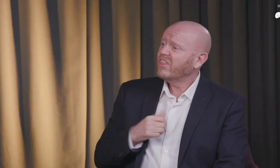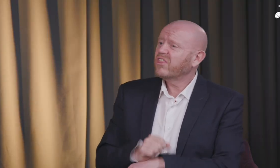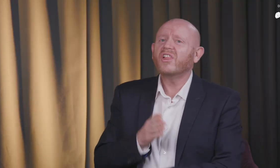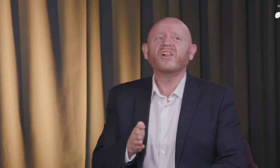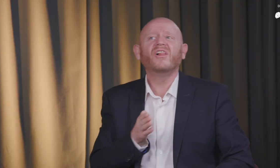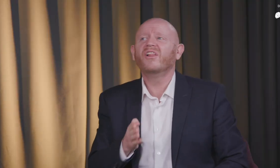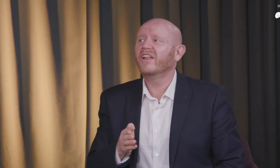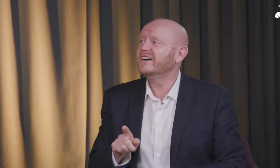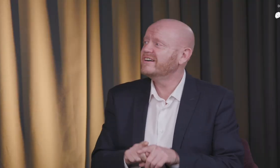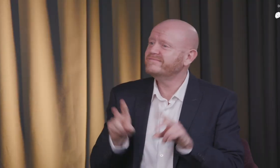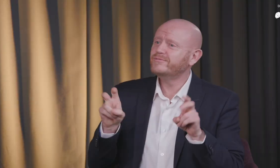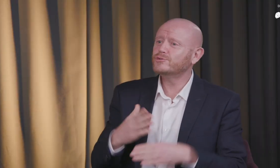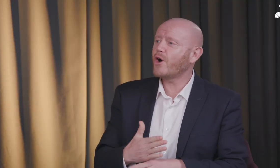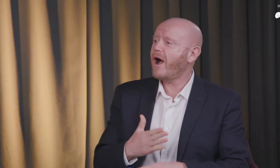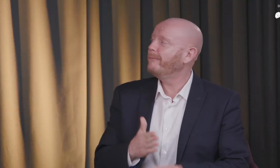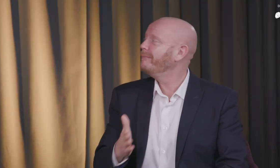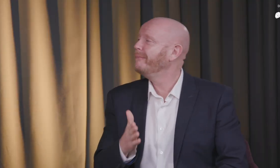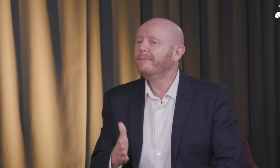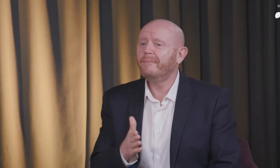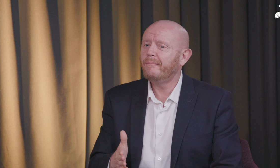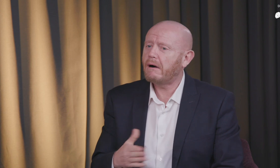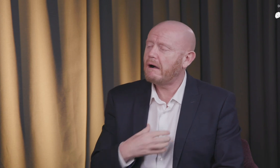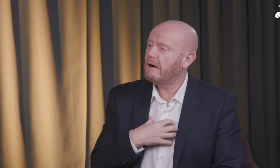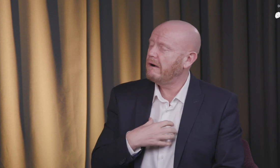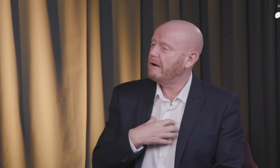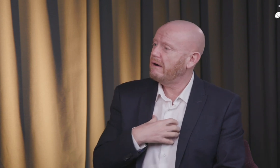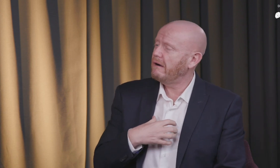Never rally thought about it, Just part of the job. I'm surprised.